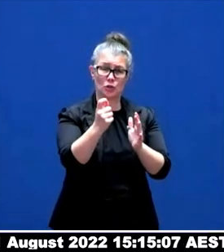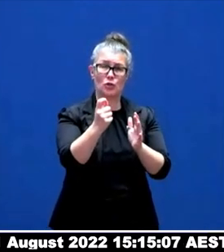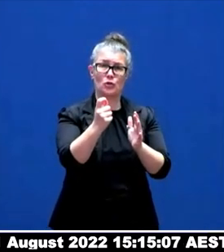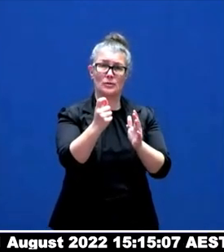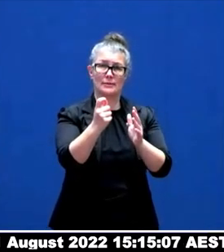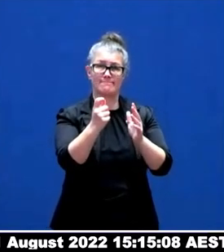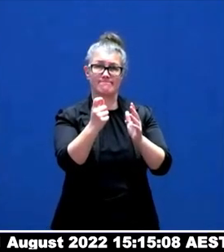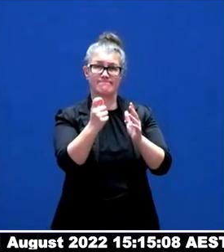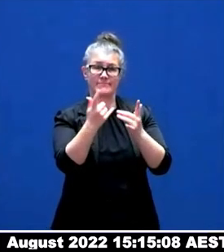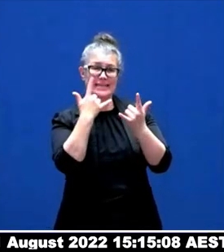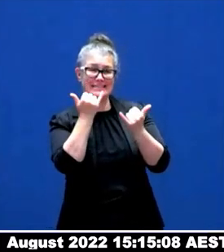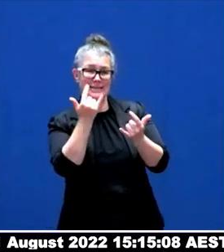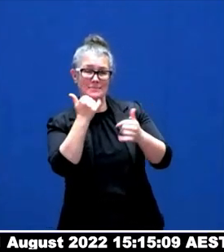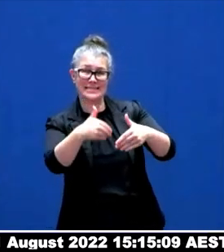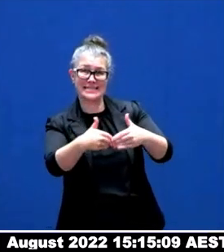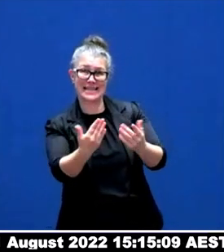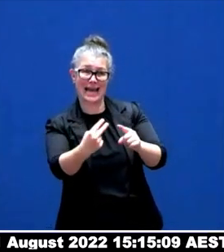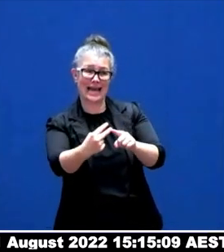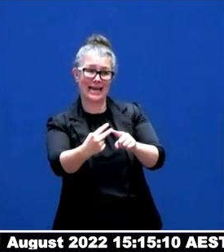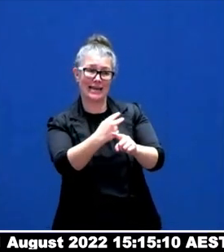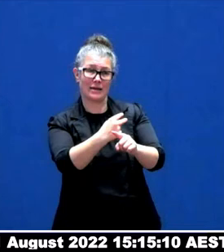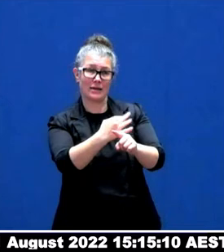whereby, yes, he will be offered specialist support coordination.